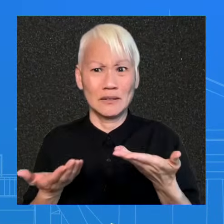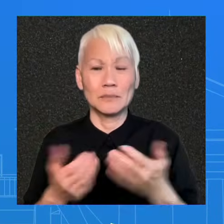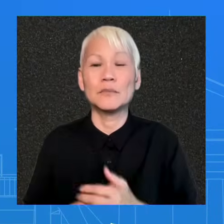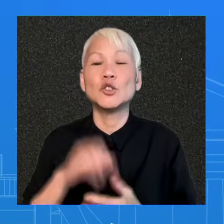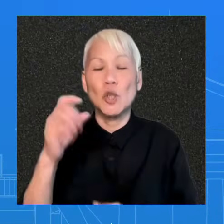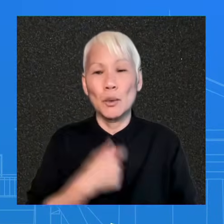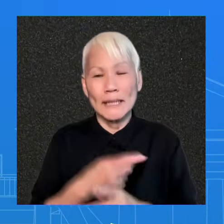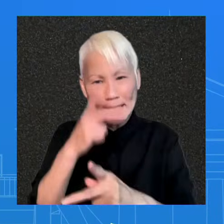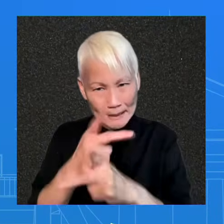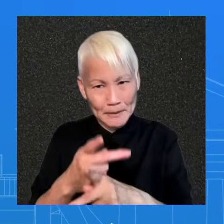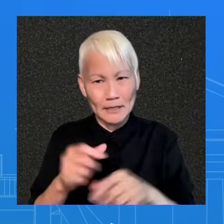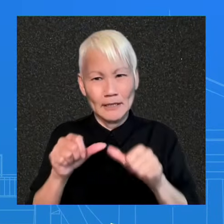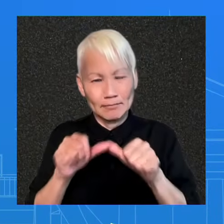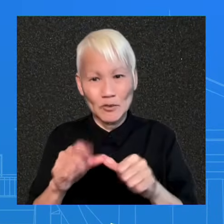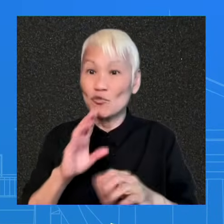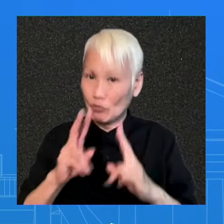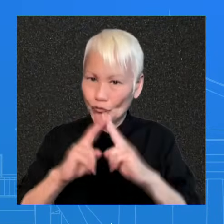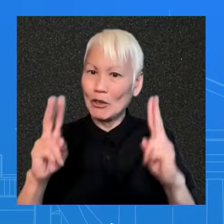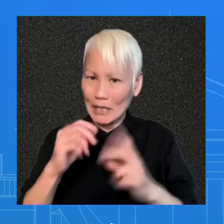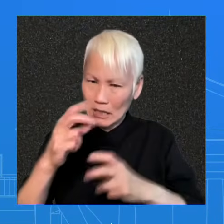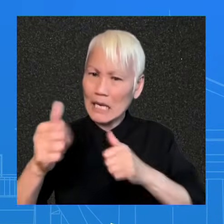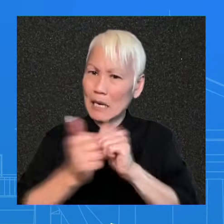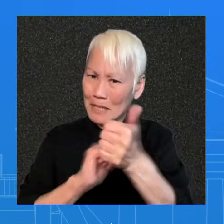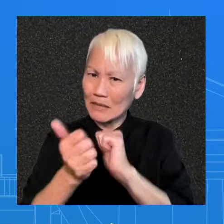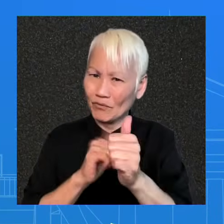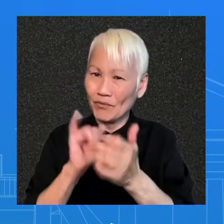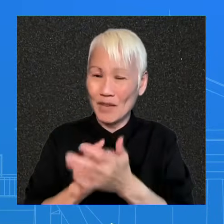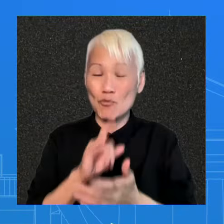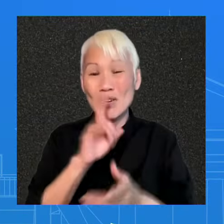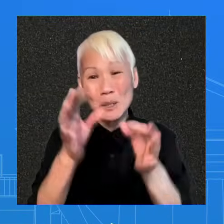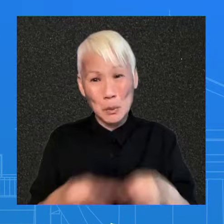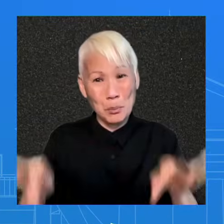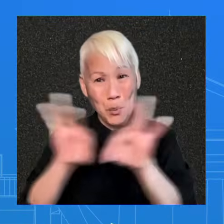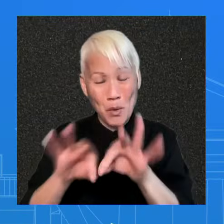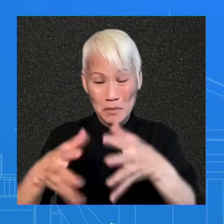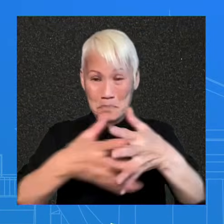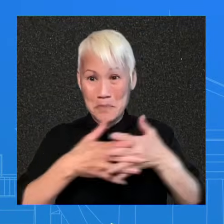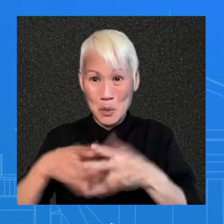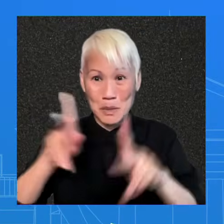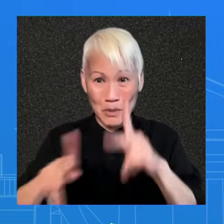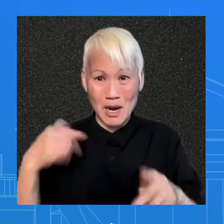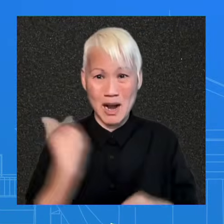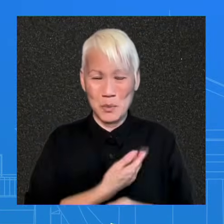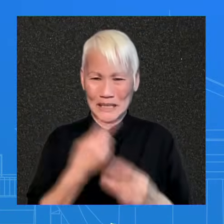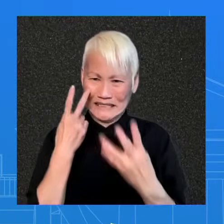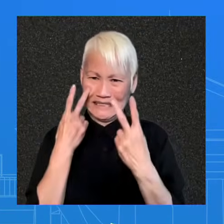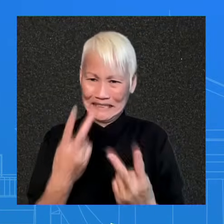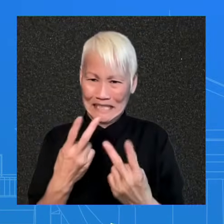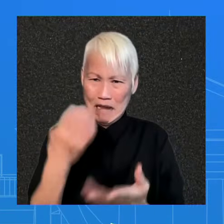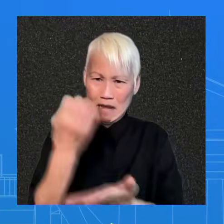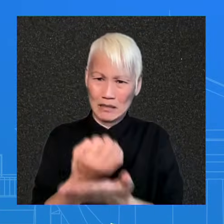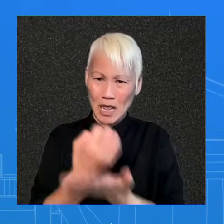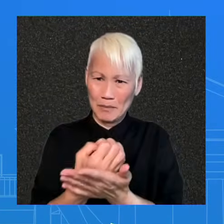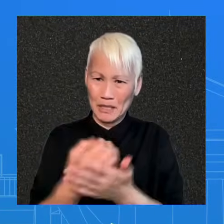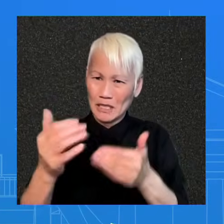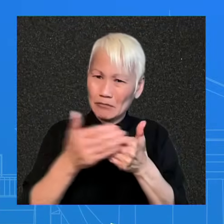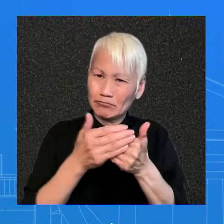And I think that's incredibly important to the American people and to how we see the economy moving forward for this country. Thanks, everybody. See you tomorrow.